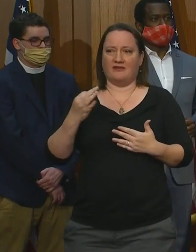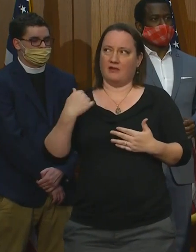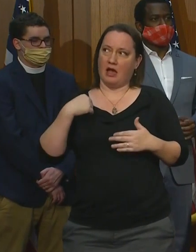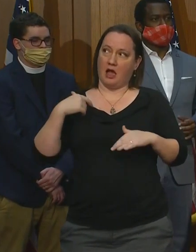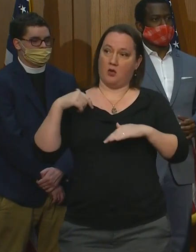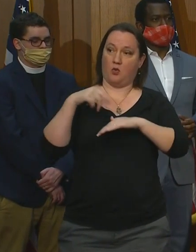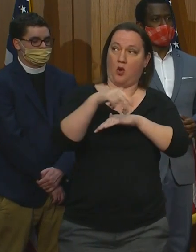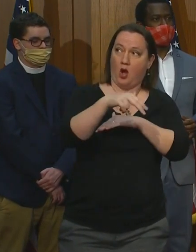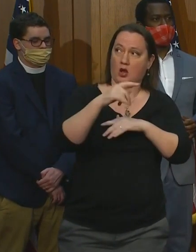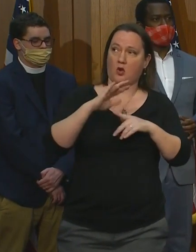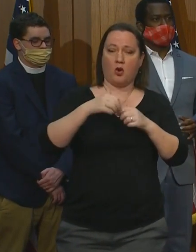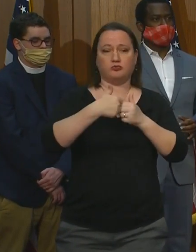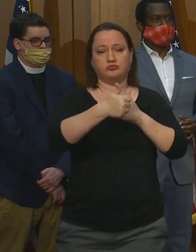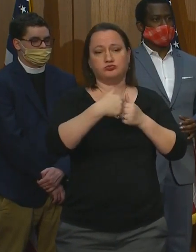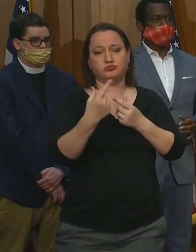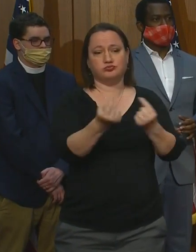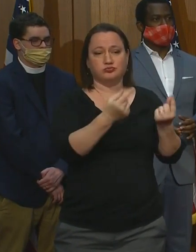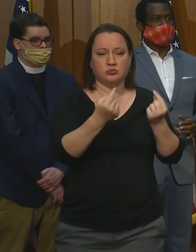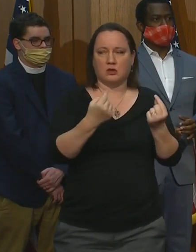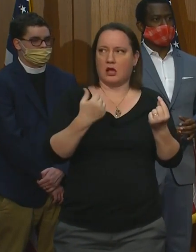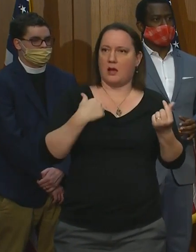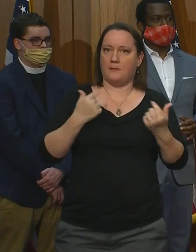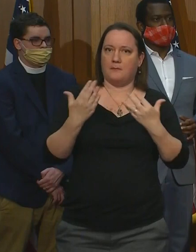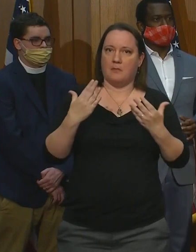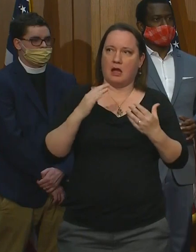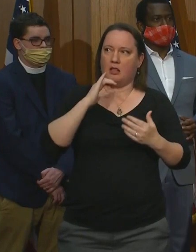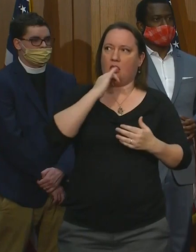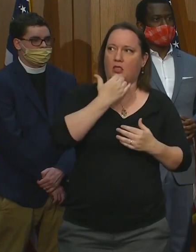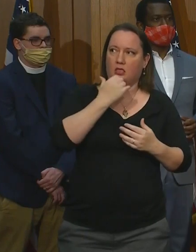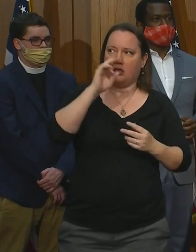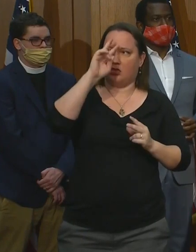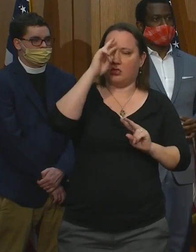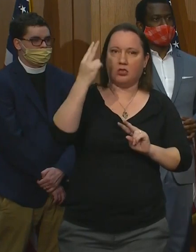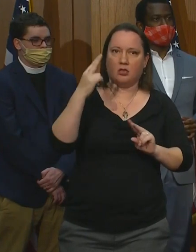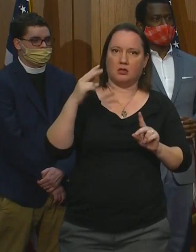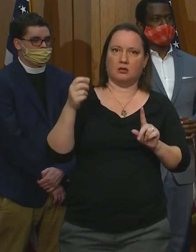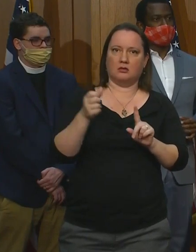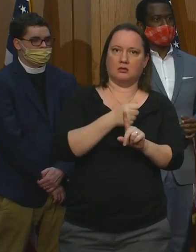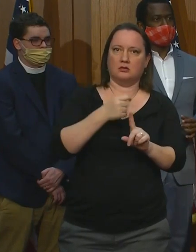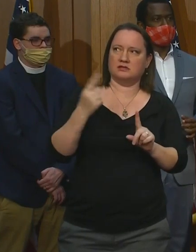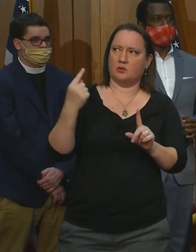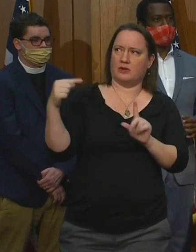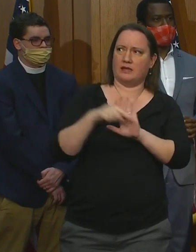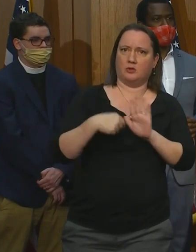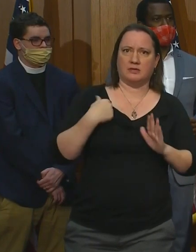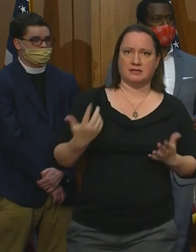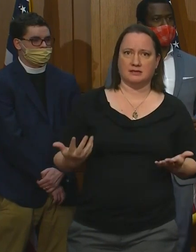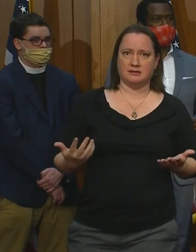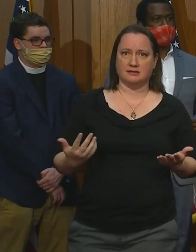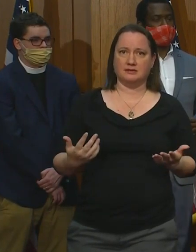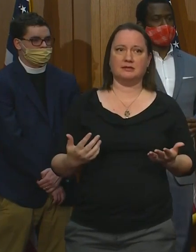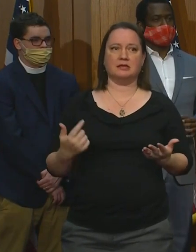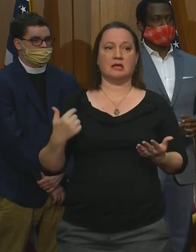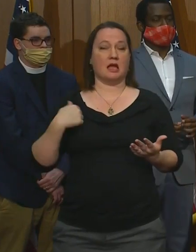SOMETHING AS SIMPLE. AS GO FOR A WALK OR RUN AN ERRAND. I